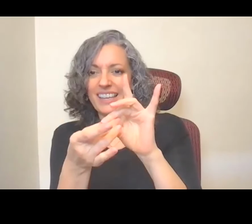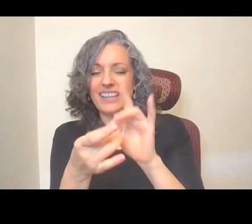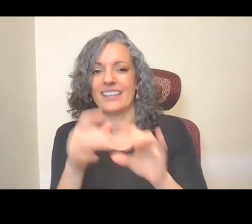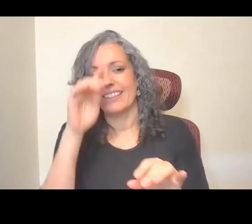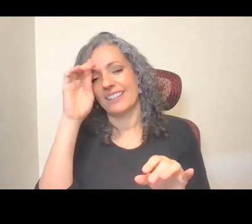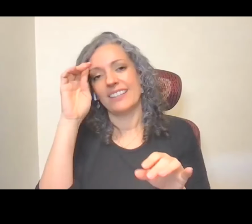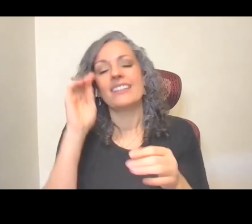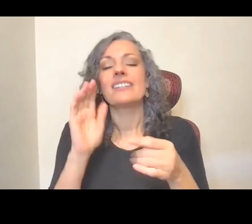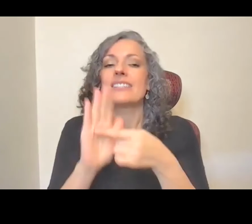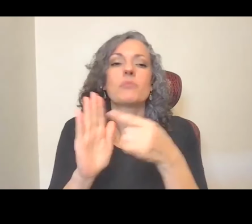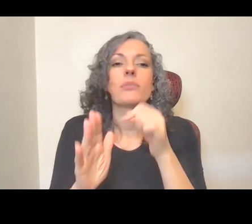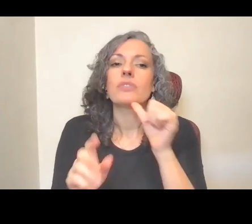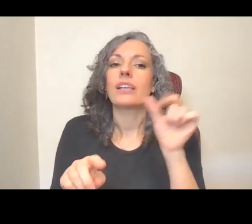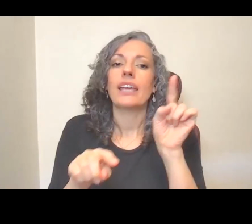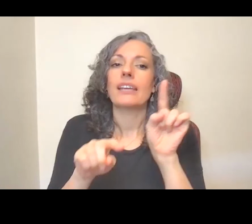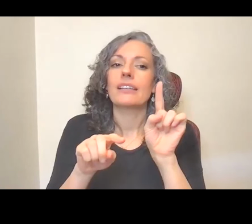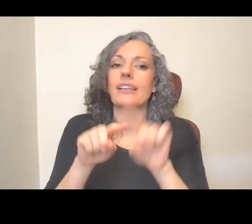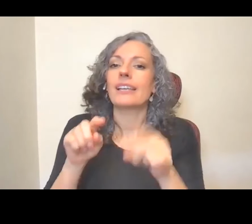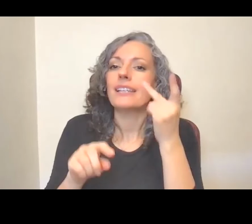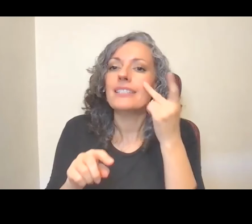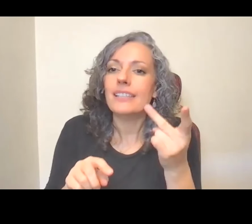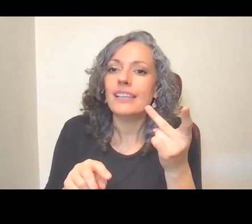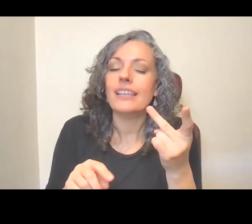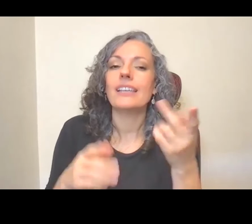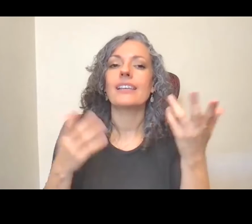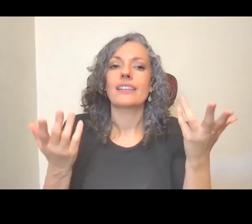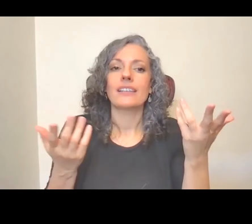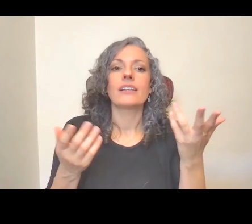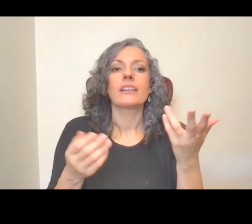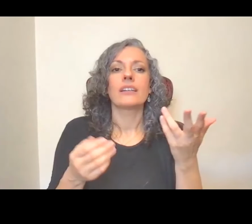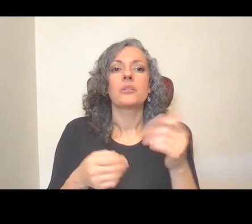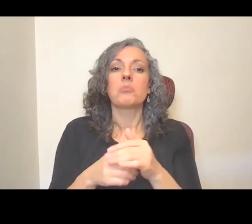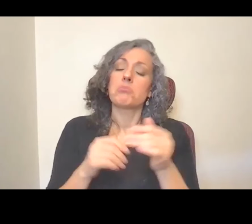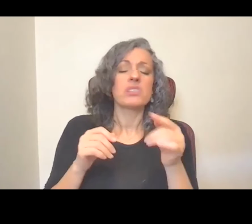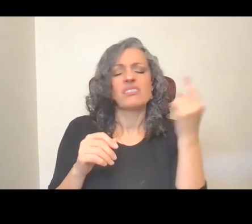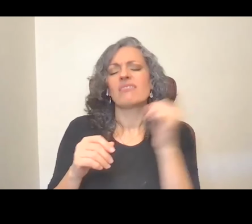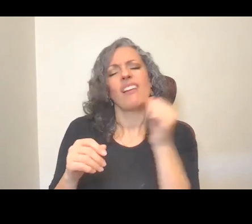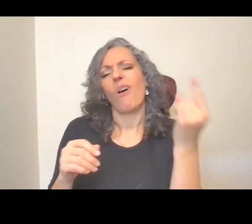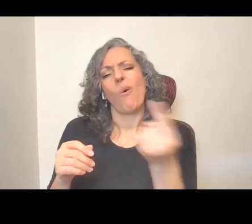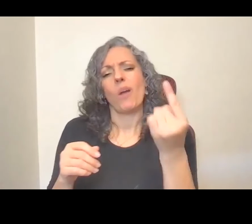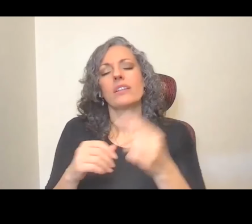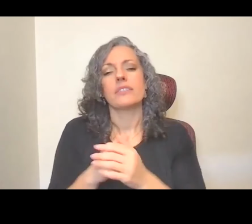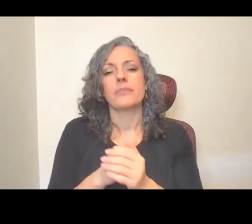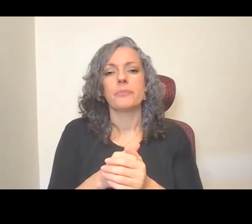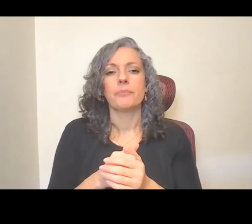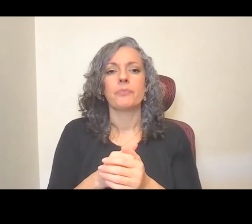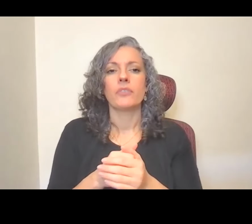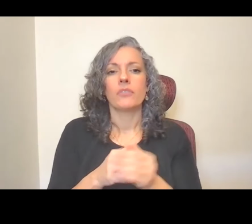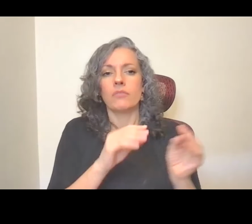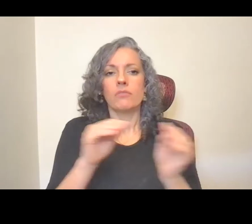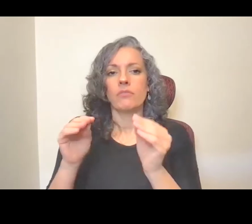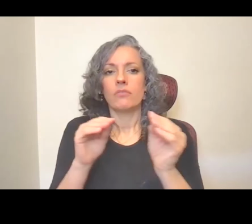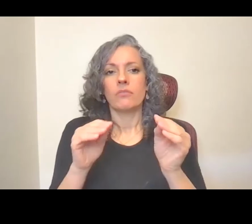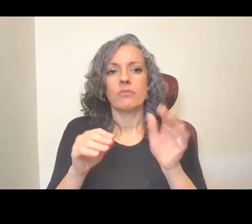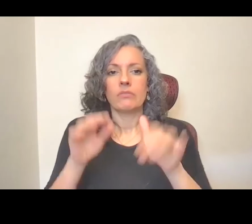by default and when the user starts navigating with keyboard navigation it shows.